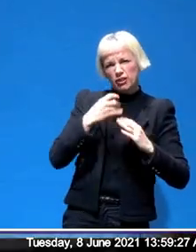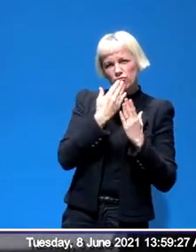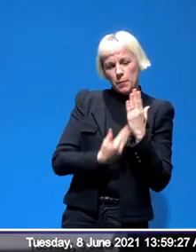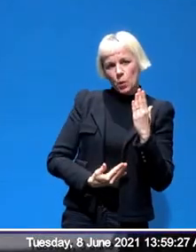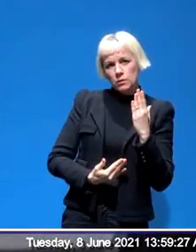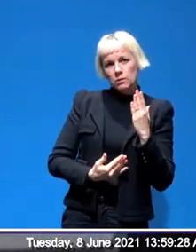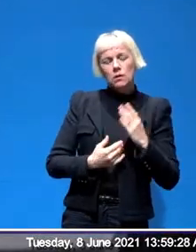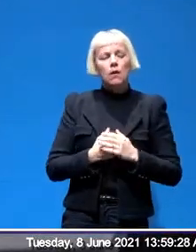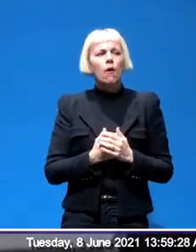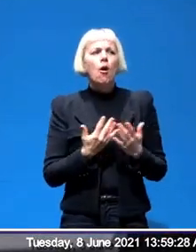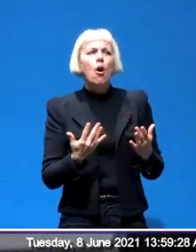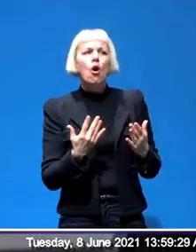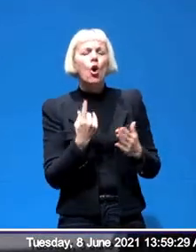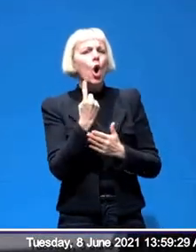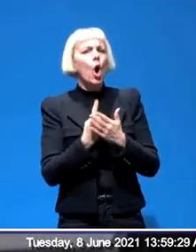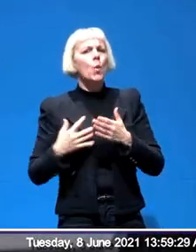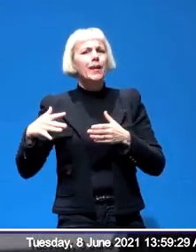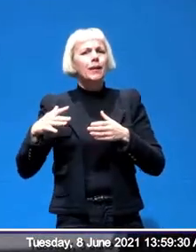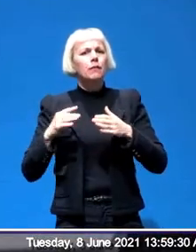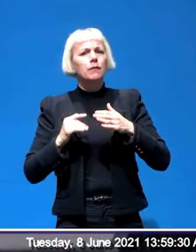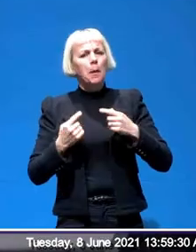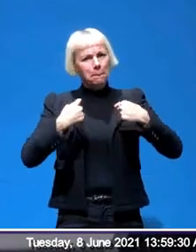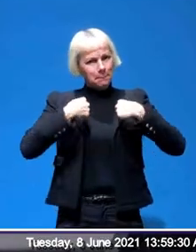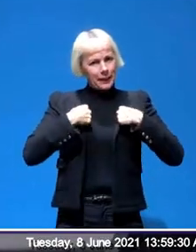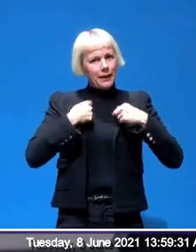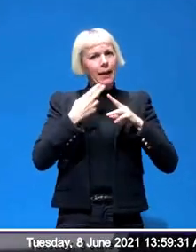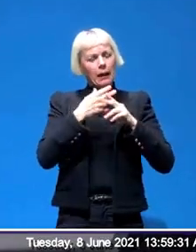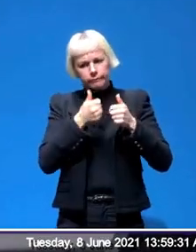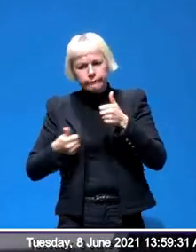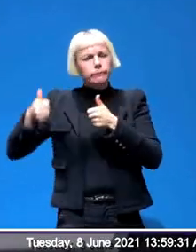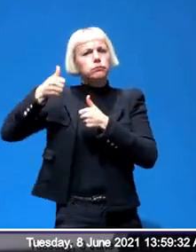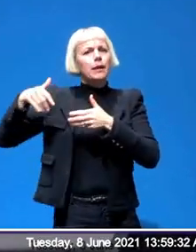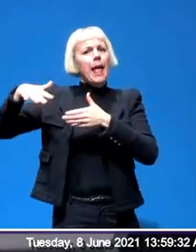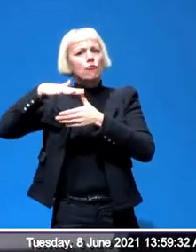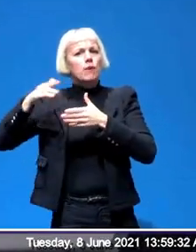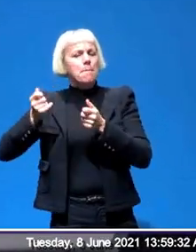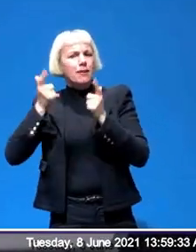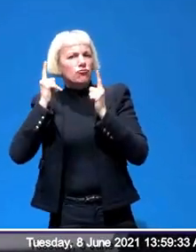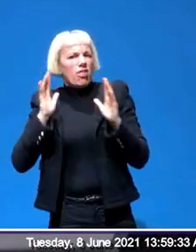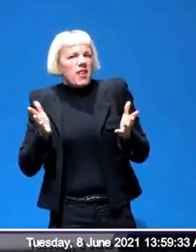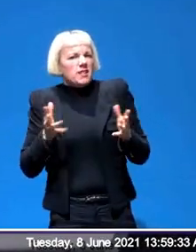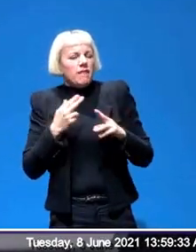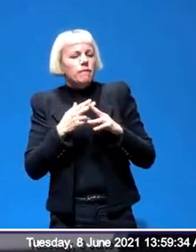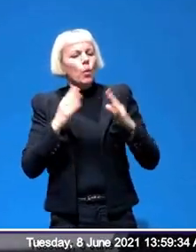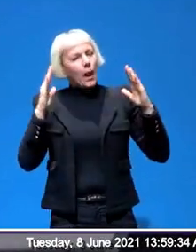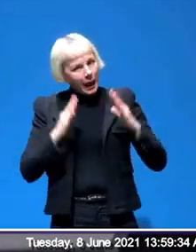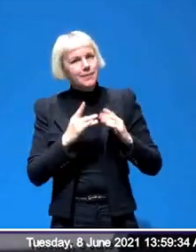than an area manager, so the area manager and myself would have received this RiskMan.